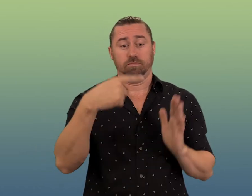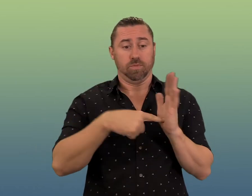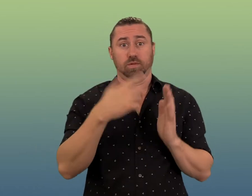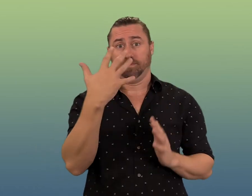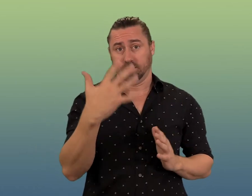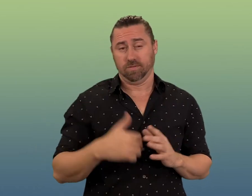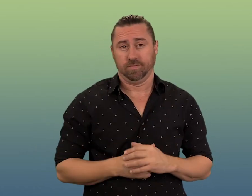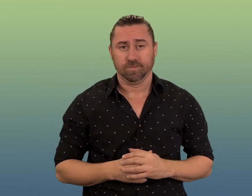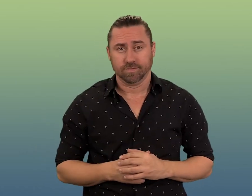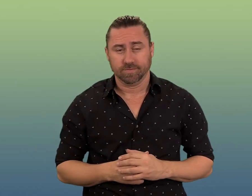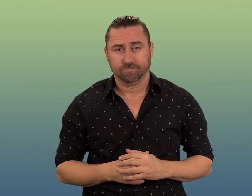1.5.